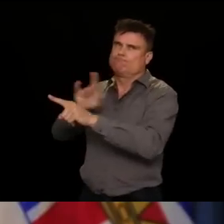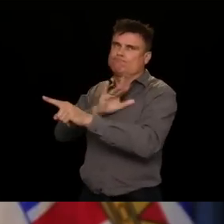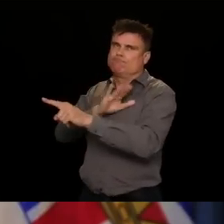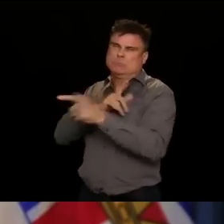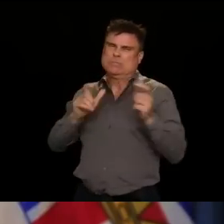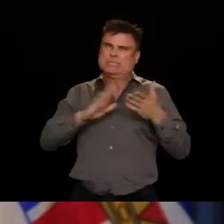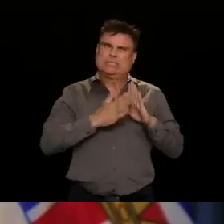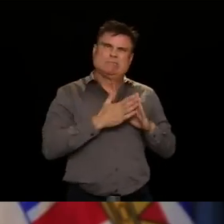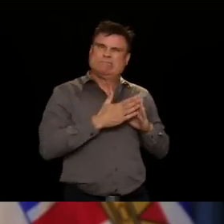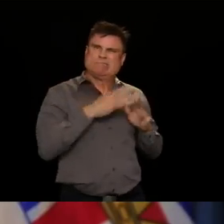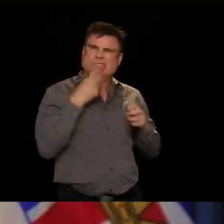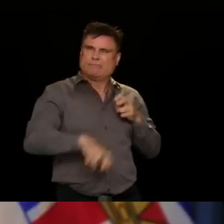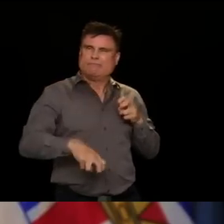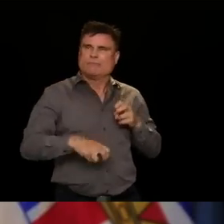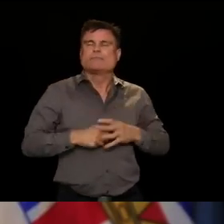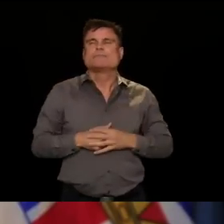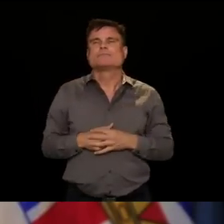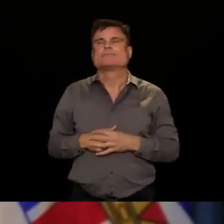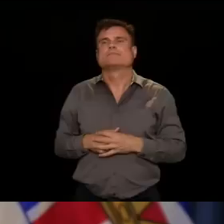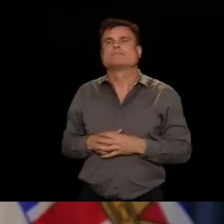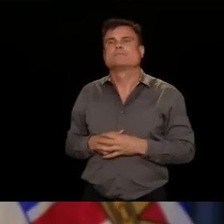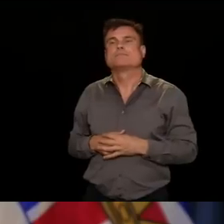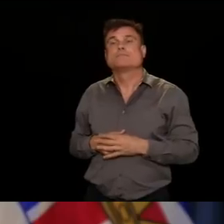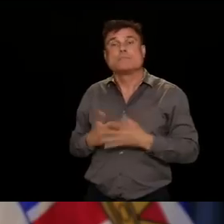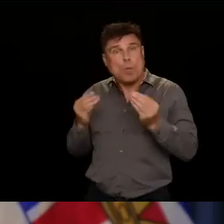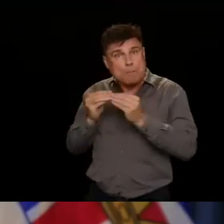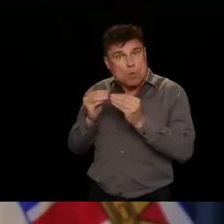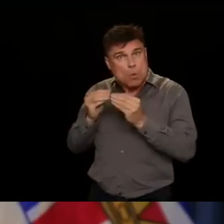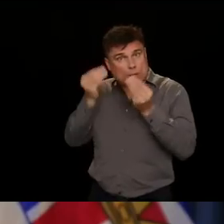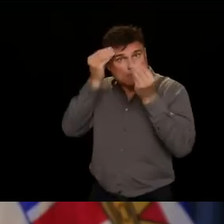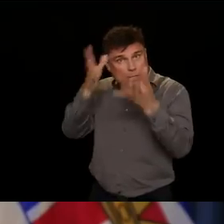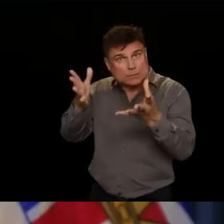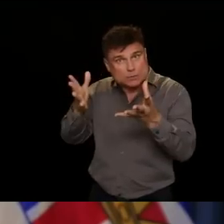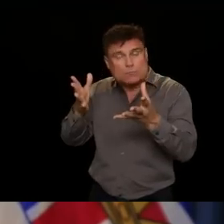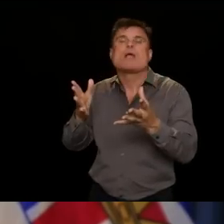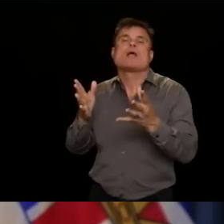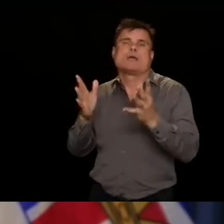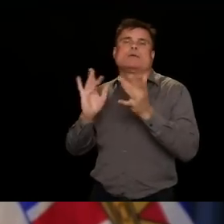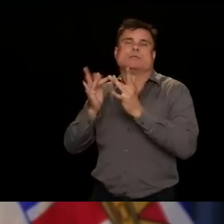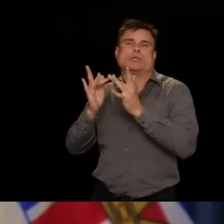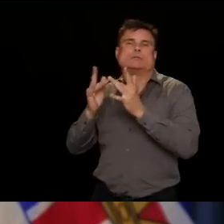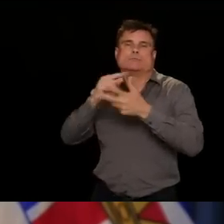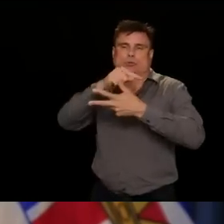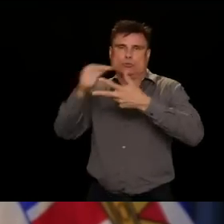to help us in particular more remote communities where the presence or absence can be very helpful.